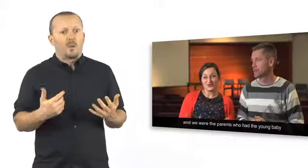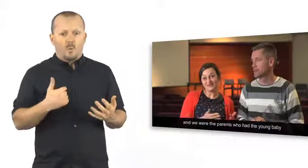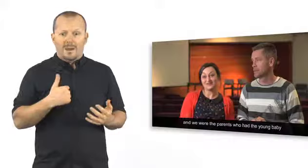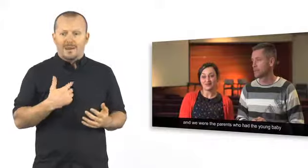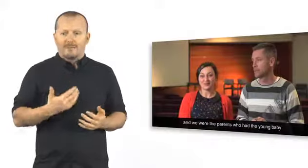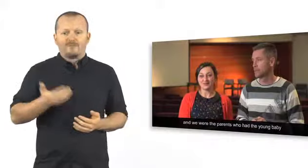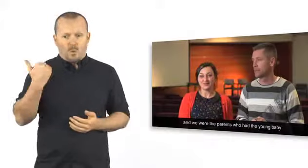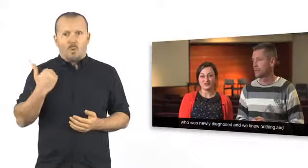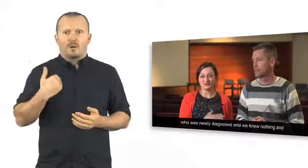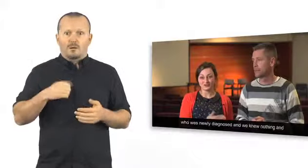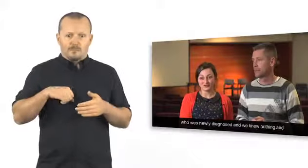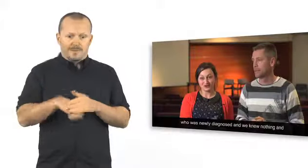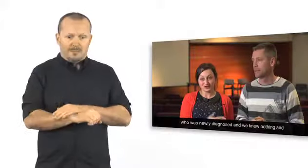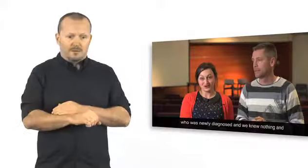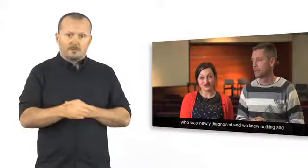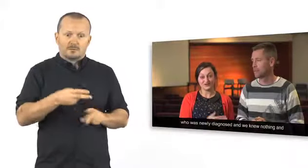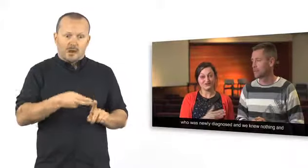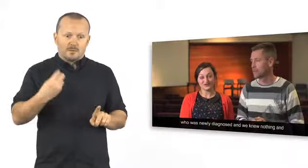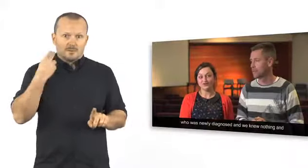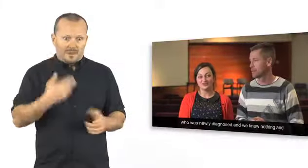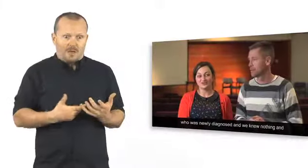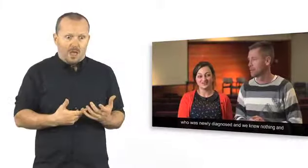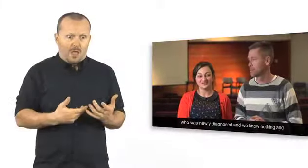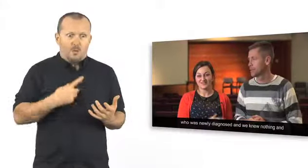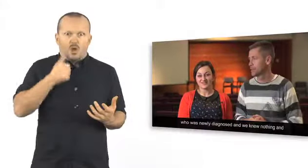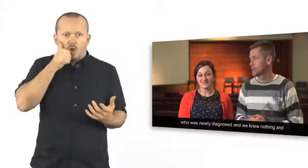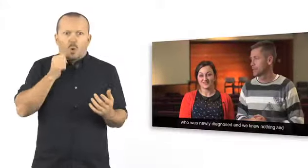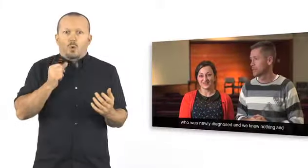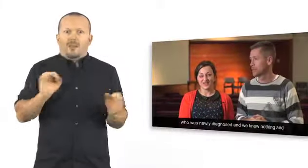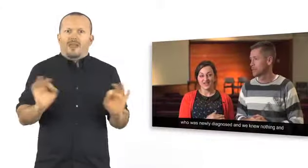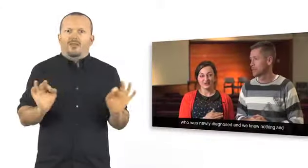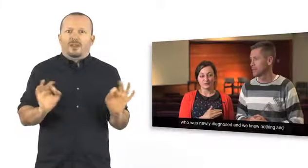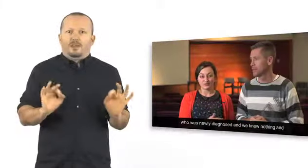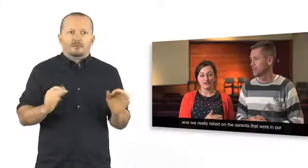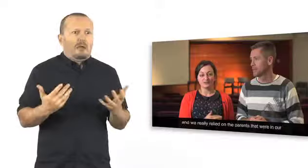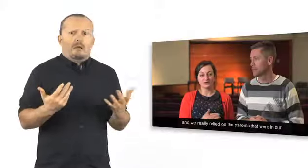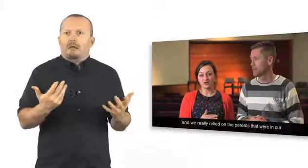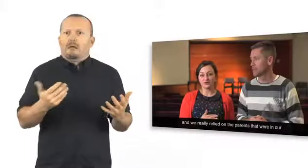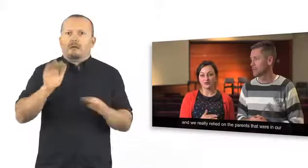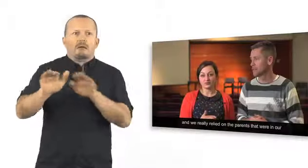who had the young baby who was newly diagnosed and we knew nothing and we really relied on